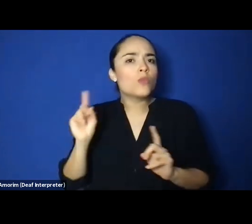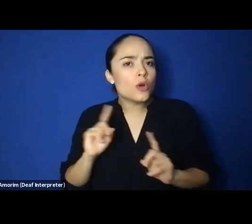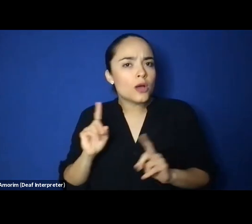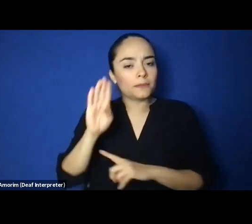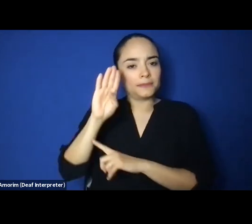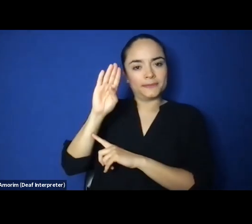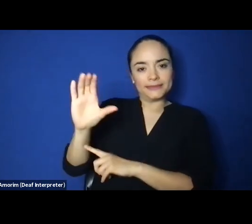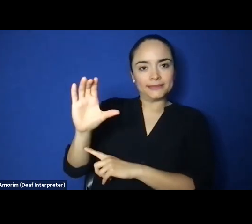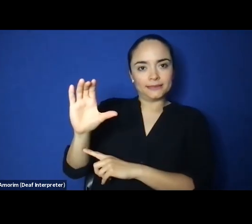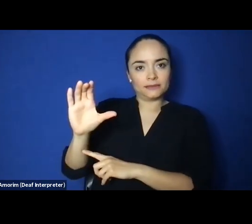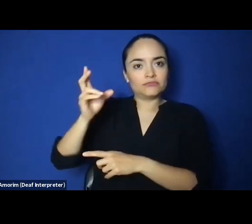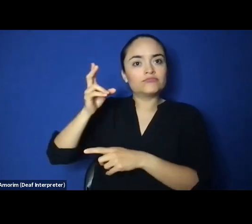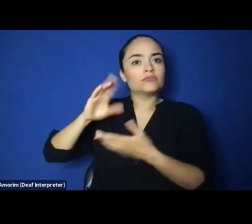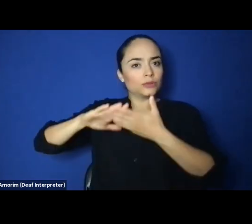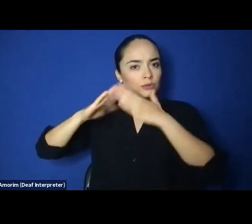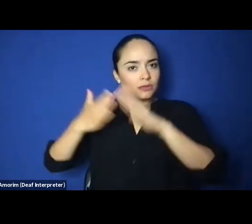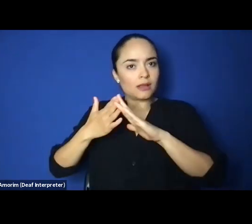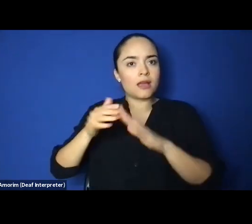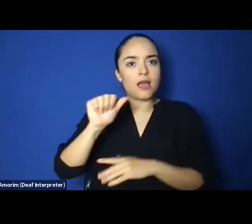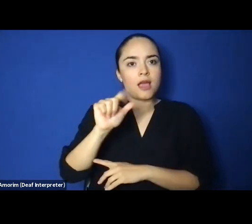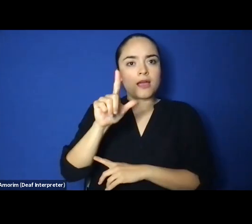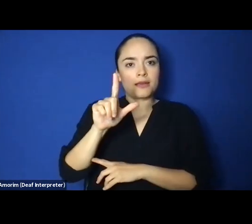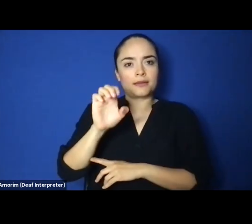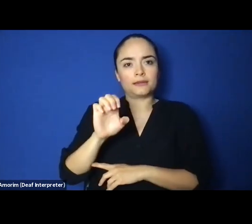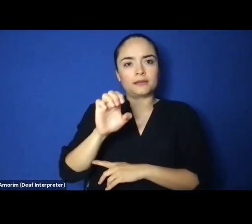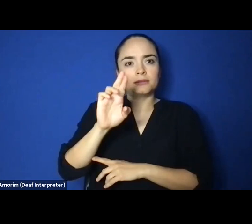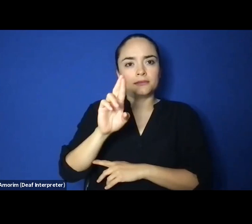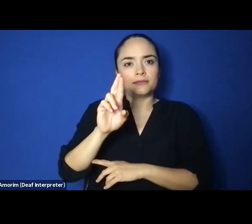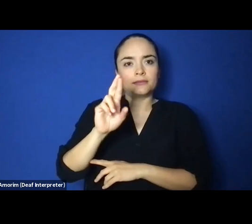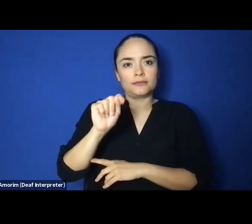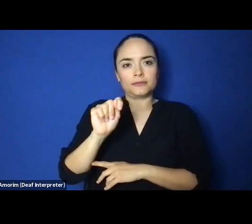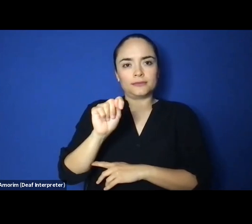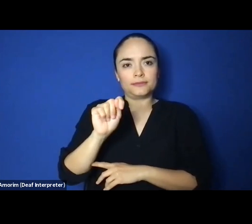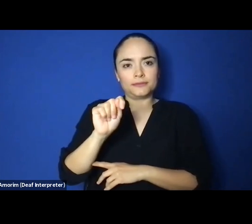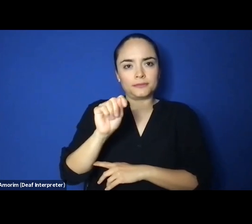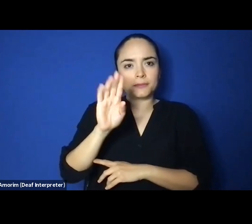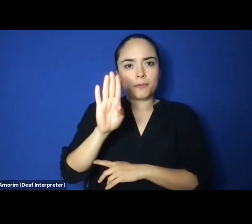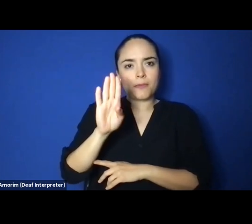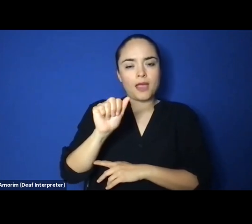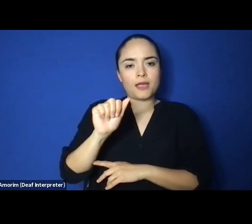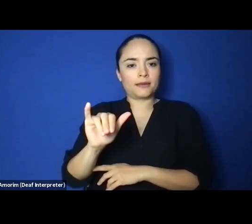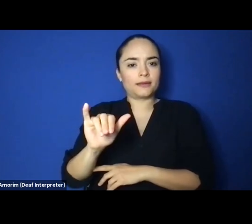time immemorial. We have been here since the beginning of time, time immemorial. I'm learning